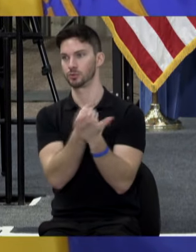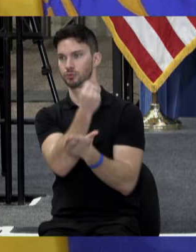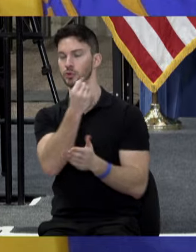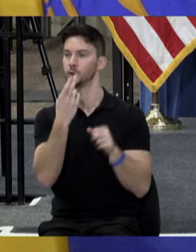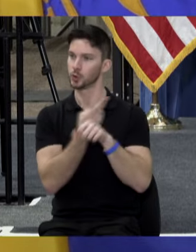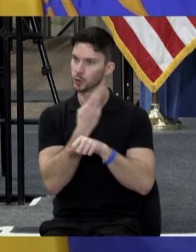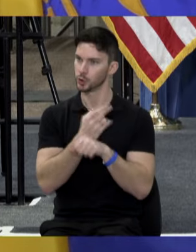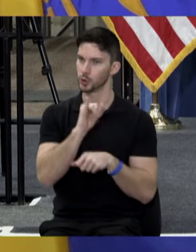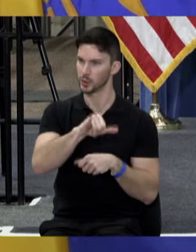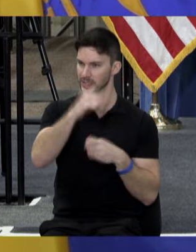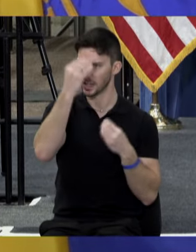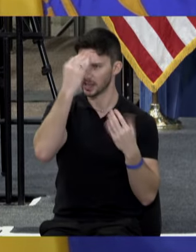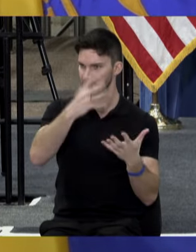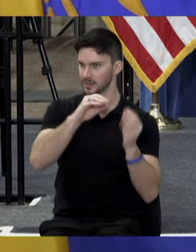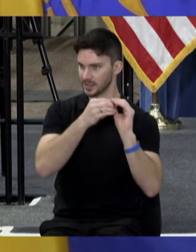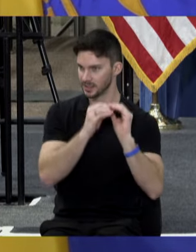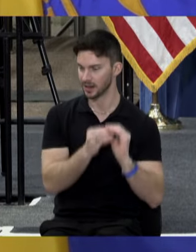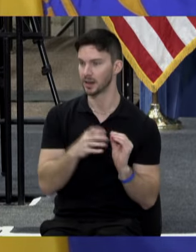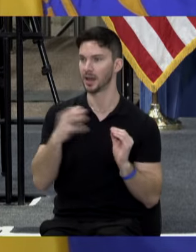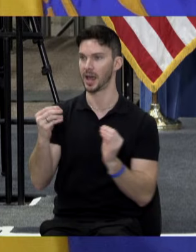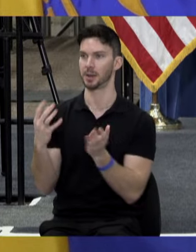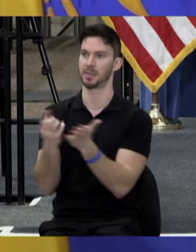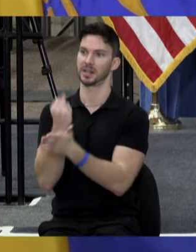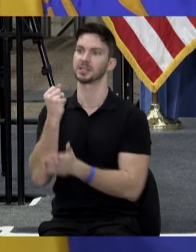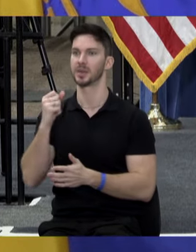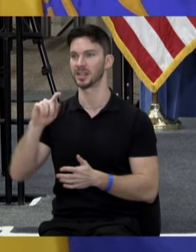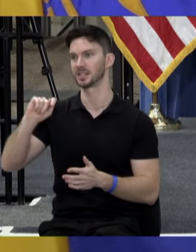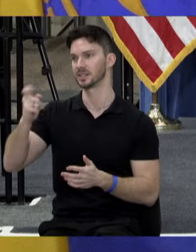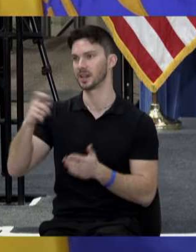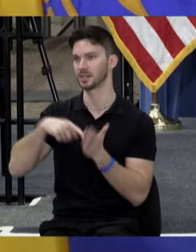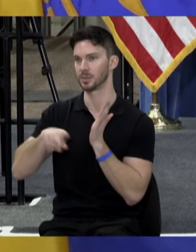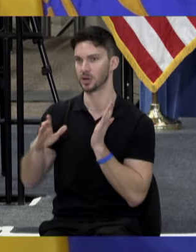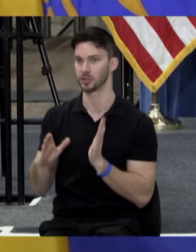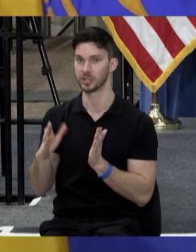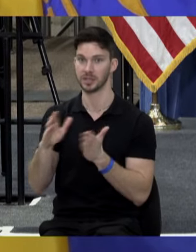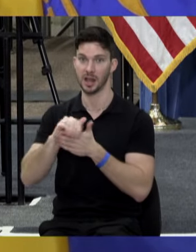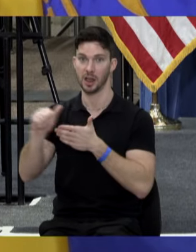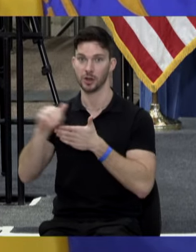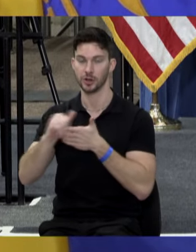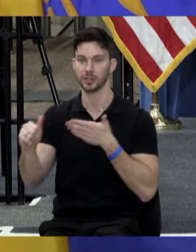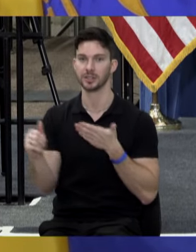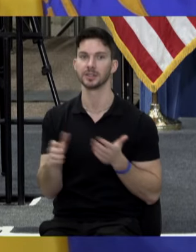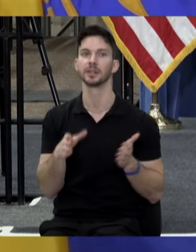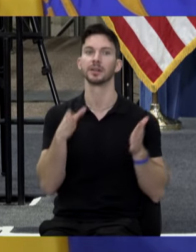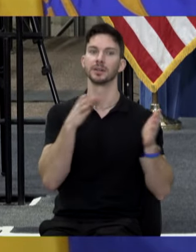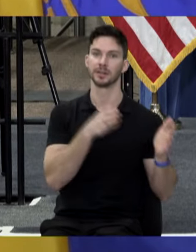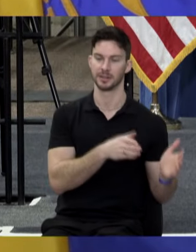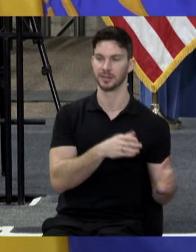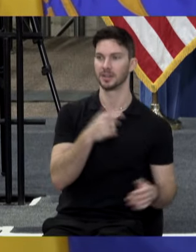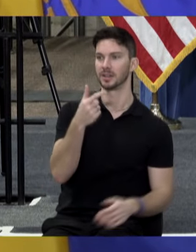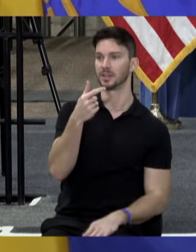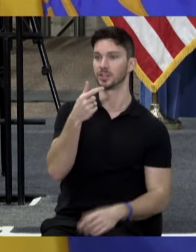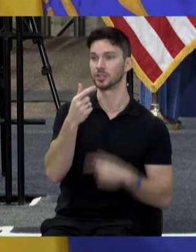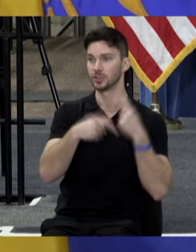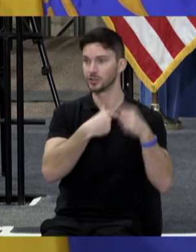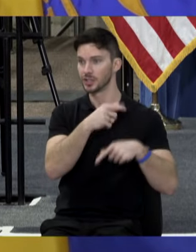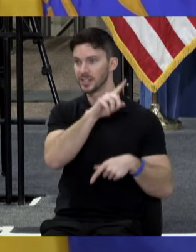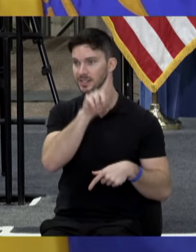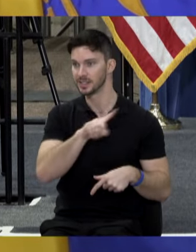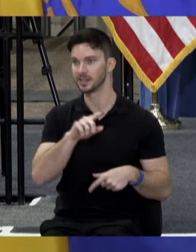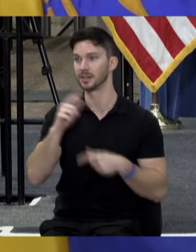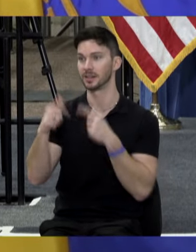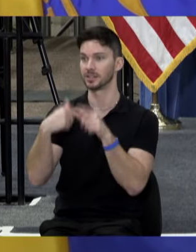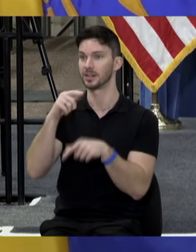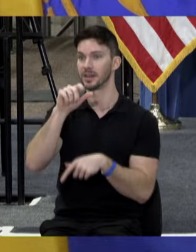dollars. And creating pathways for Gen Z and Gen Alpha to enter the caregiving workforce,